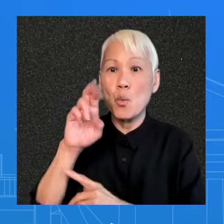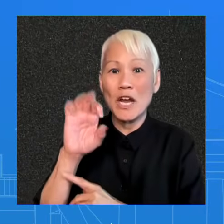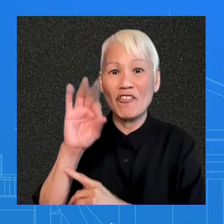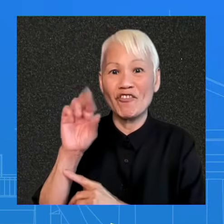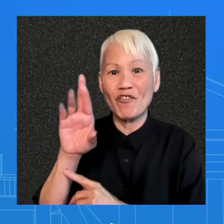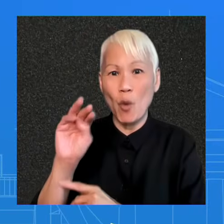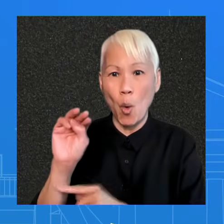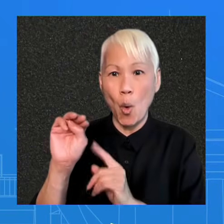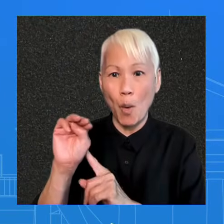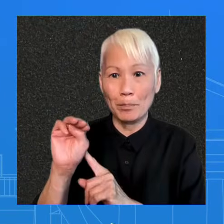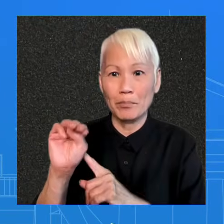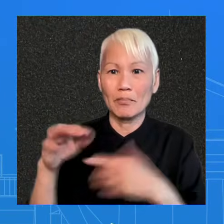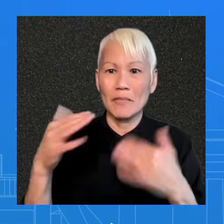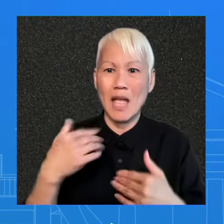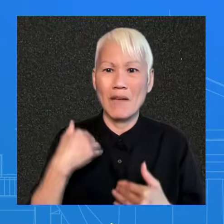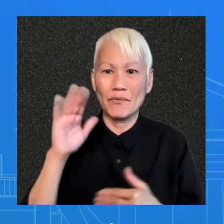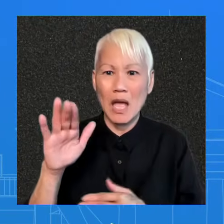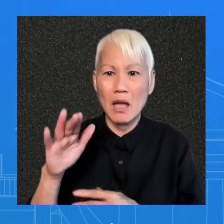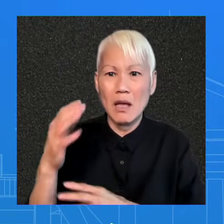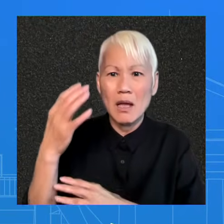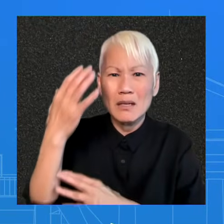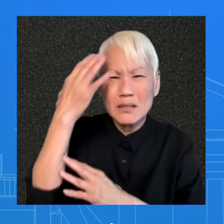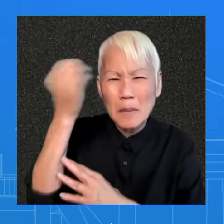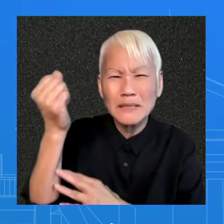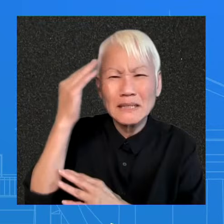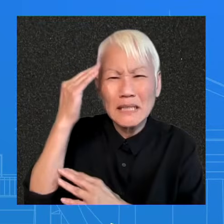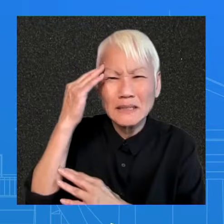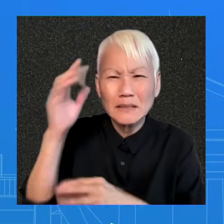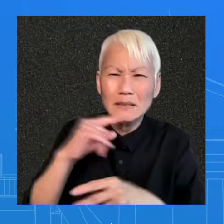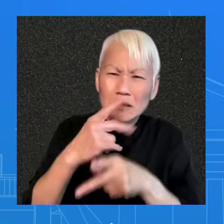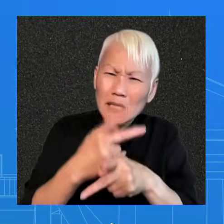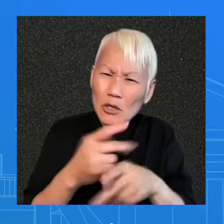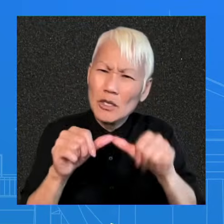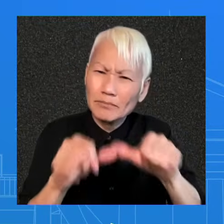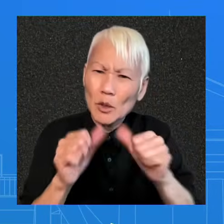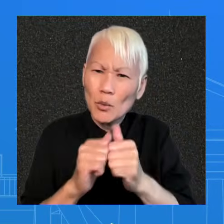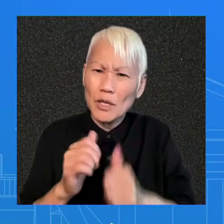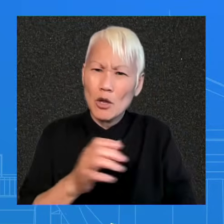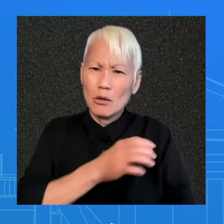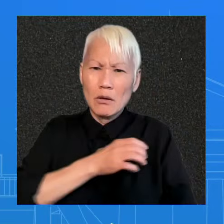that we can move forward and work with Congress on. Reproductive rights --we believe that this is something